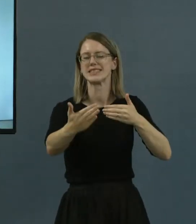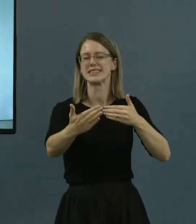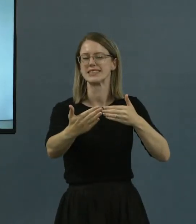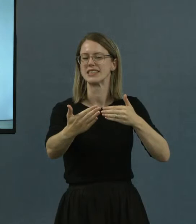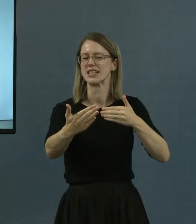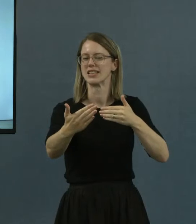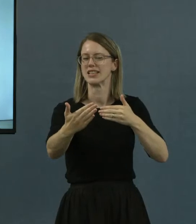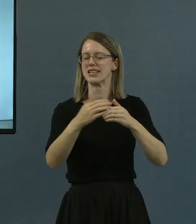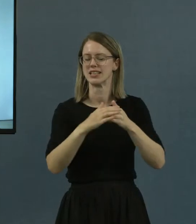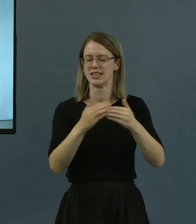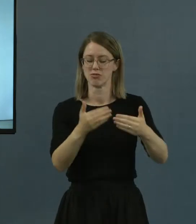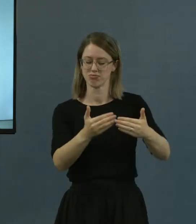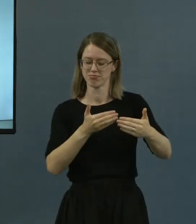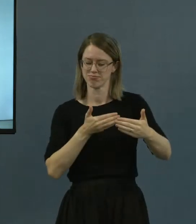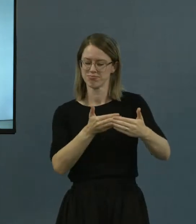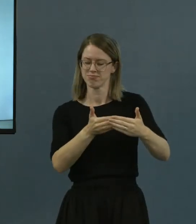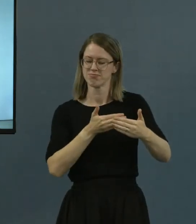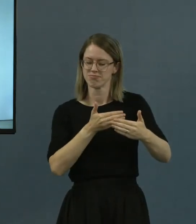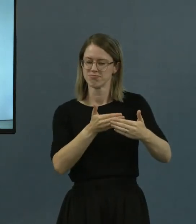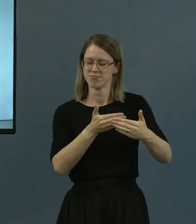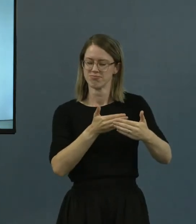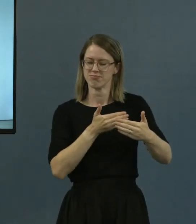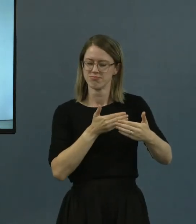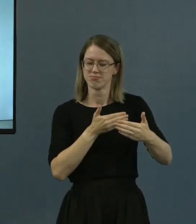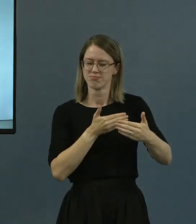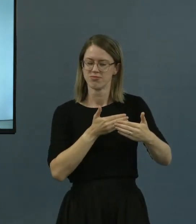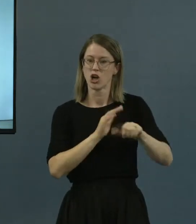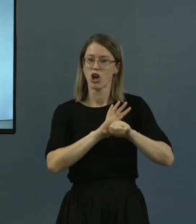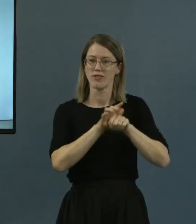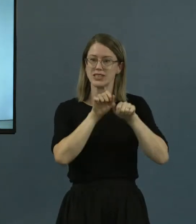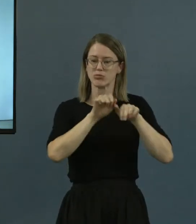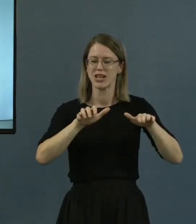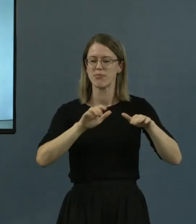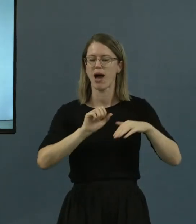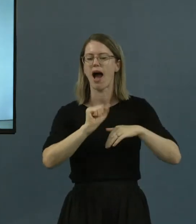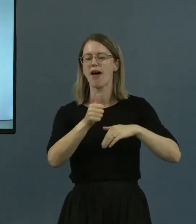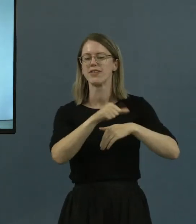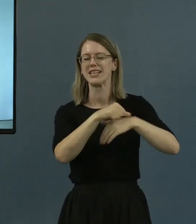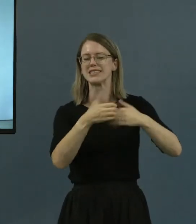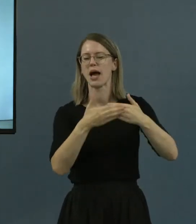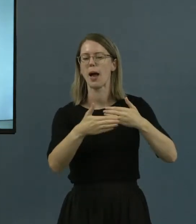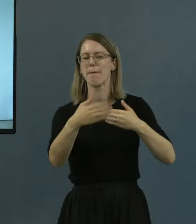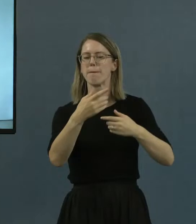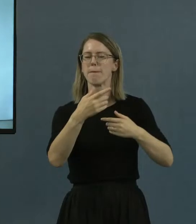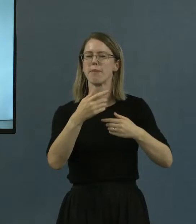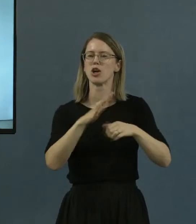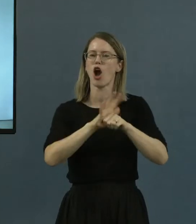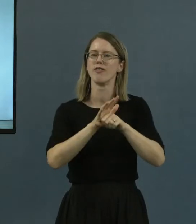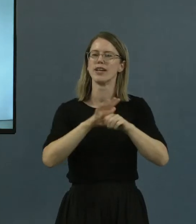after Easter. Whilst we may still see significant numbers of COVID cases, it will become